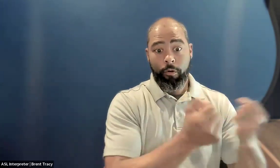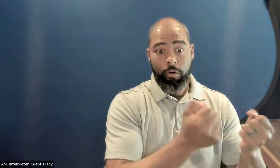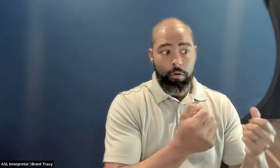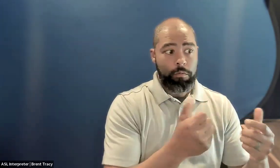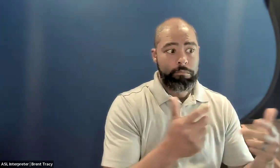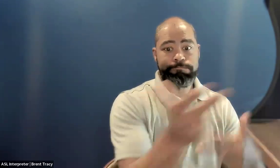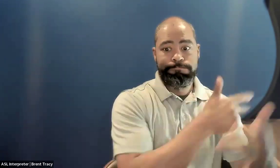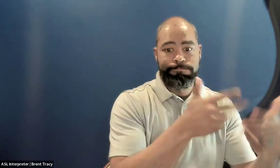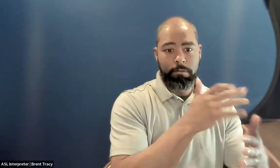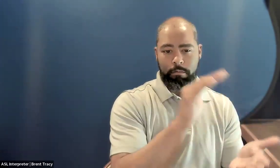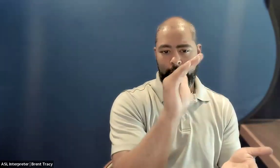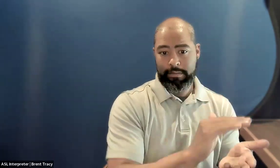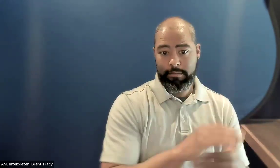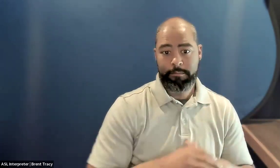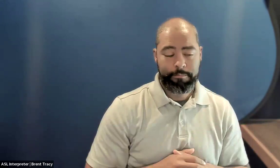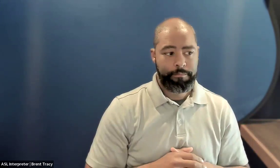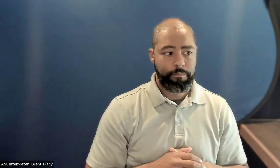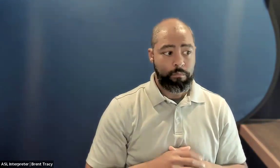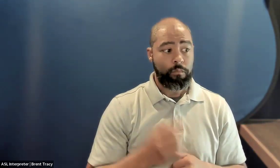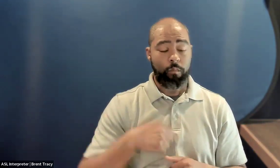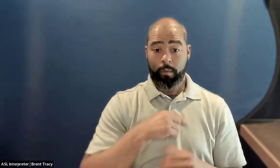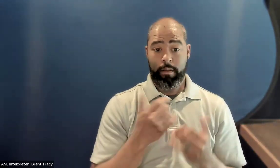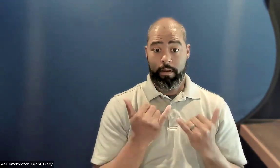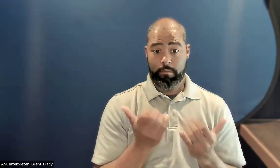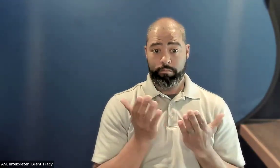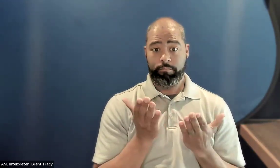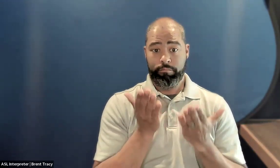But at this time we are proposing as a reporting metric